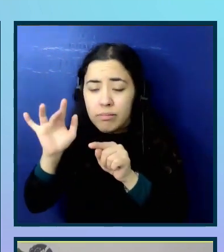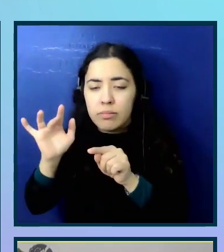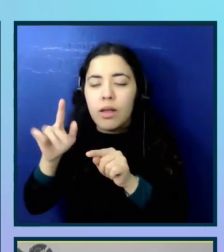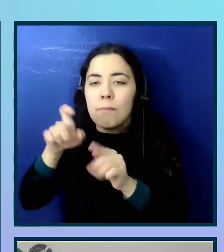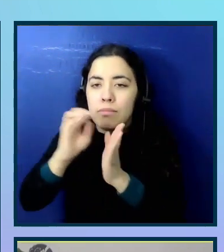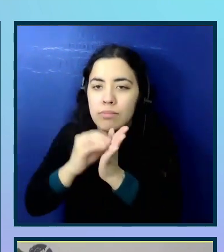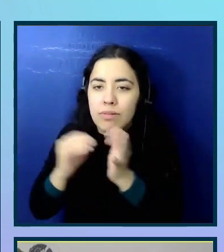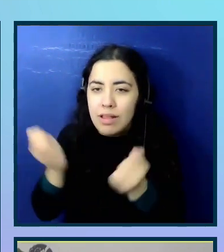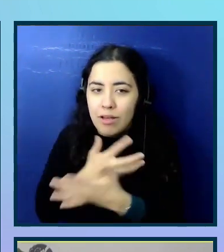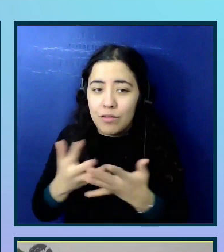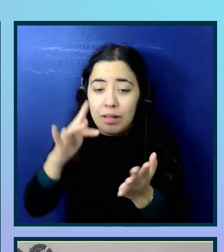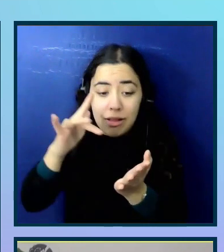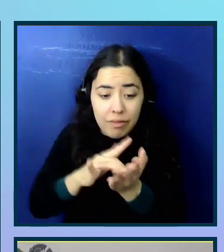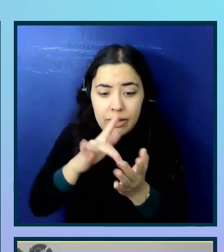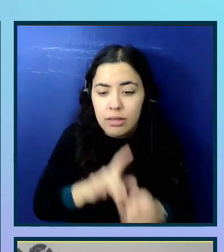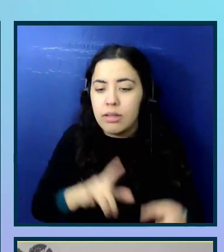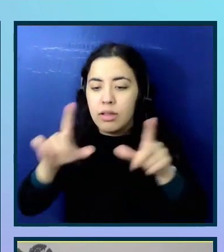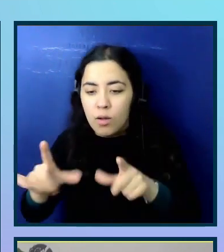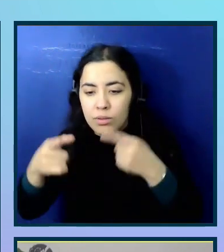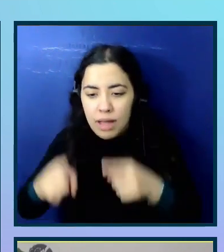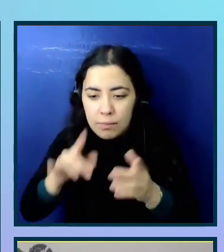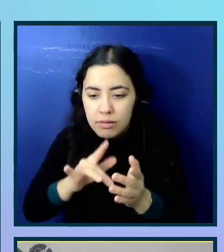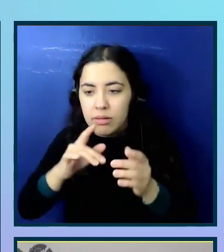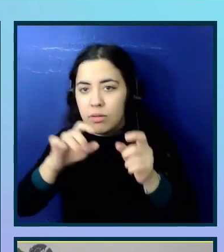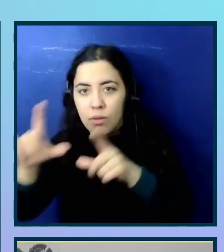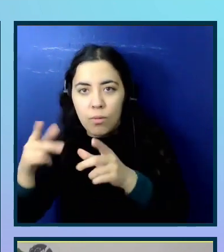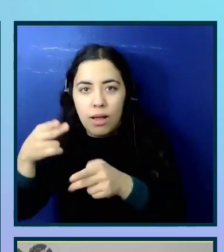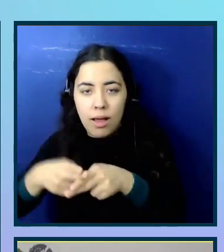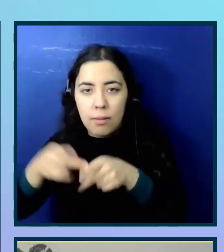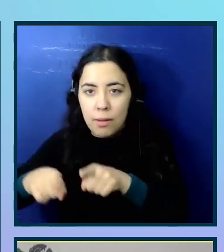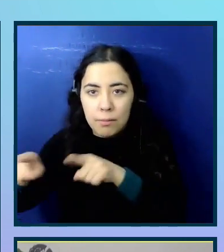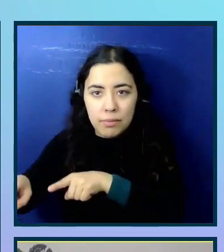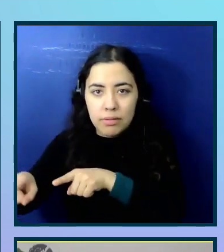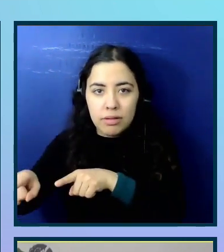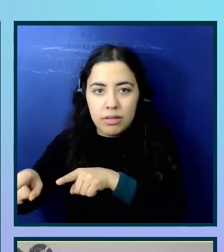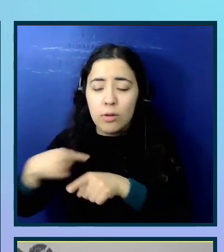once you click on this button on how it's going to filter, we use it in the search and the table.